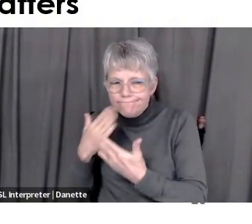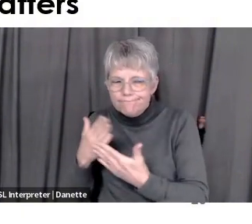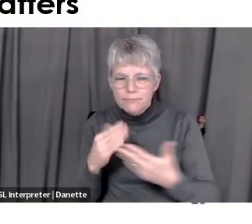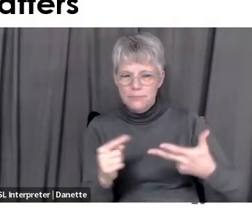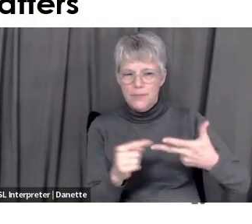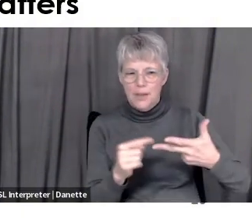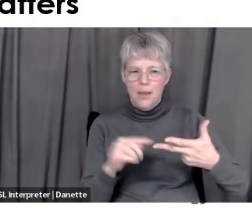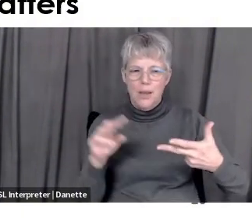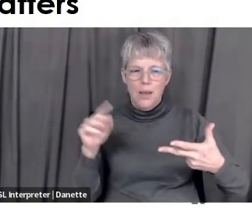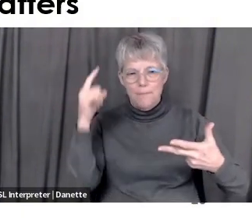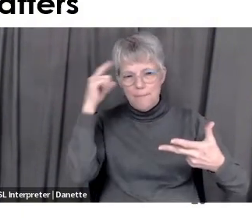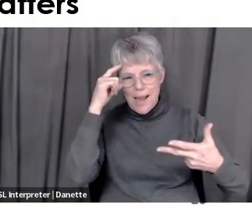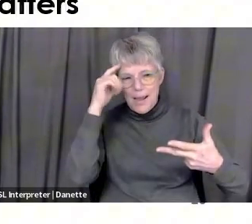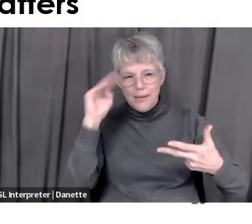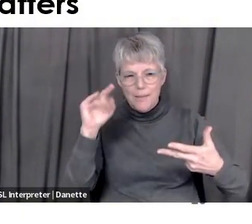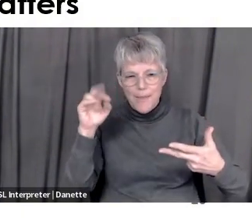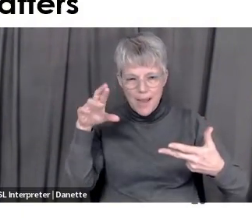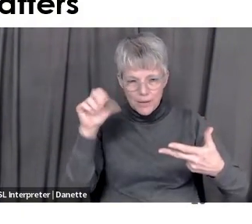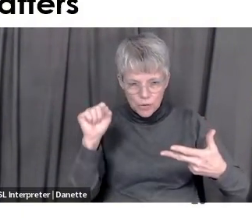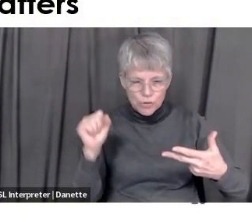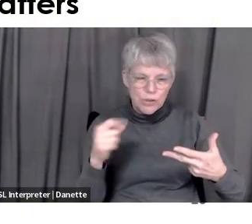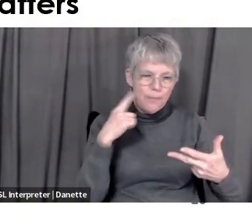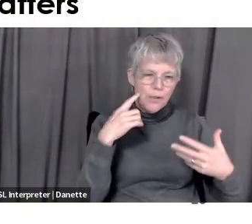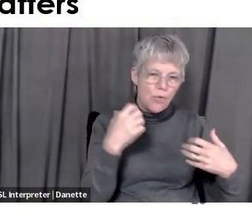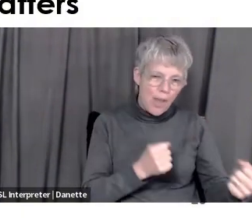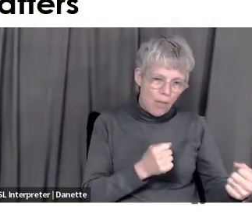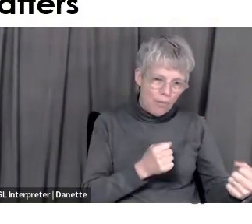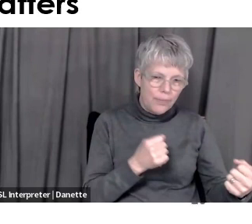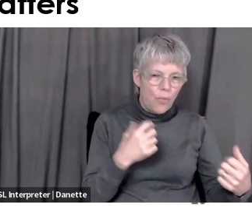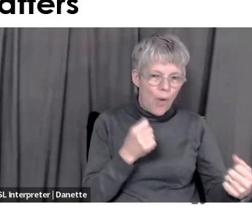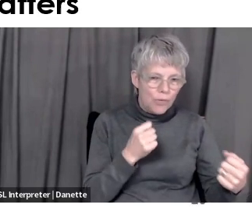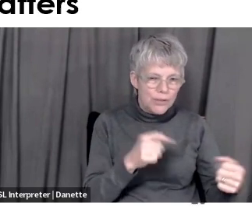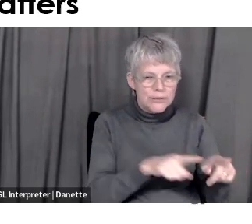And then we have Mind Matters, so topics related to mental health and